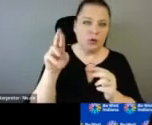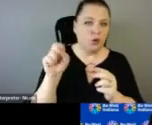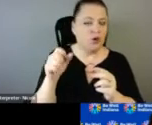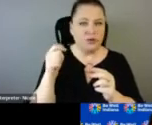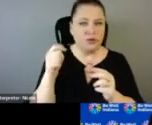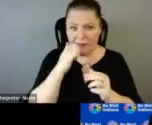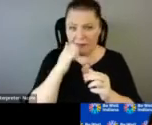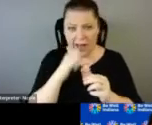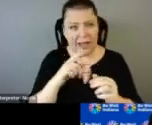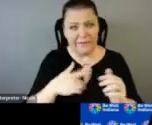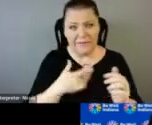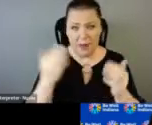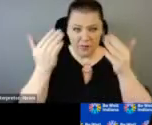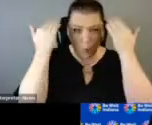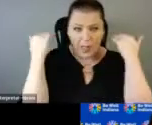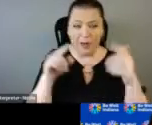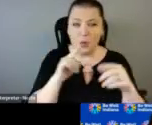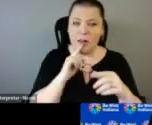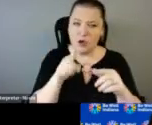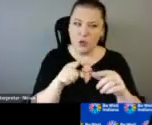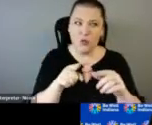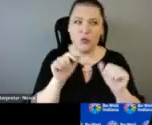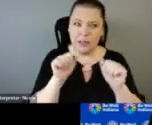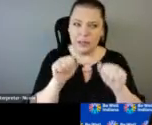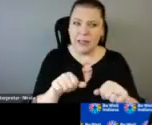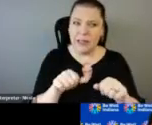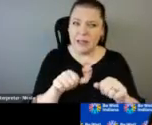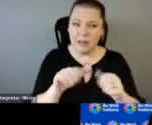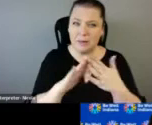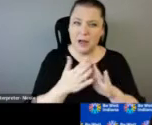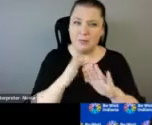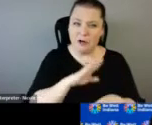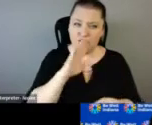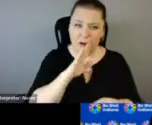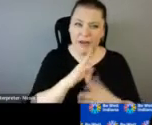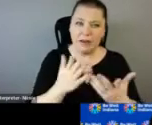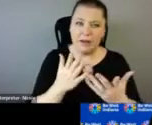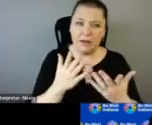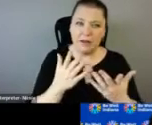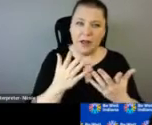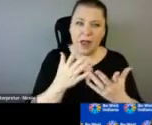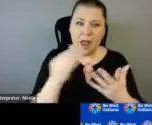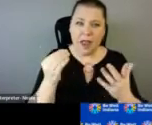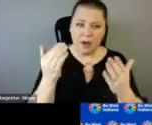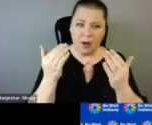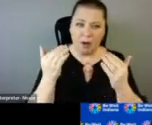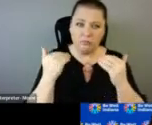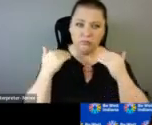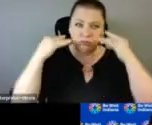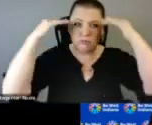you can really focus on, you can really get frustrated, and overwhelmed by all the different